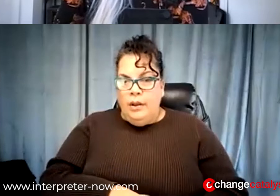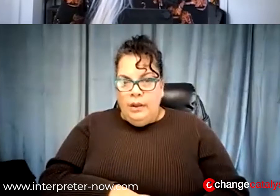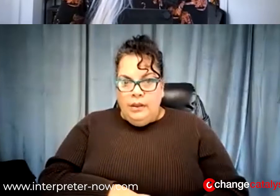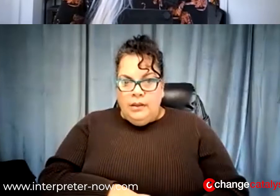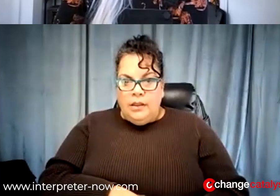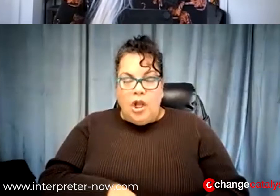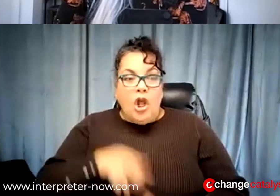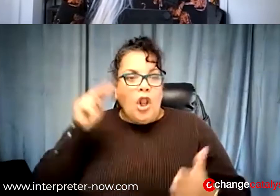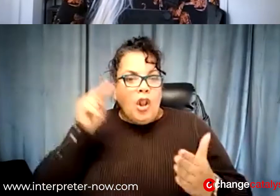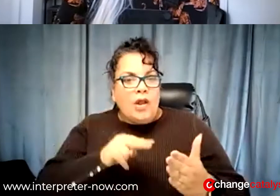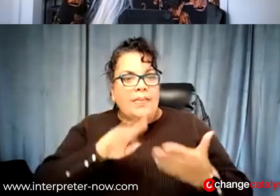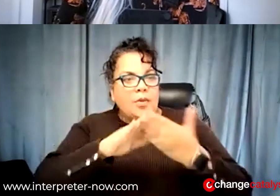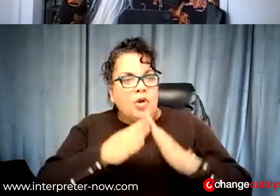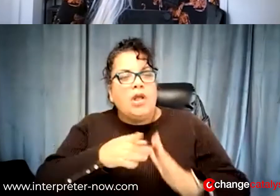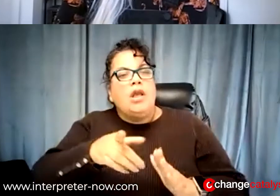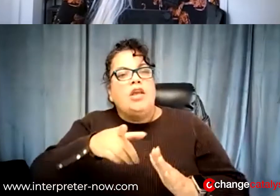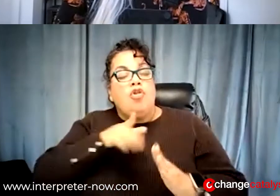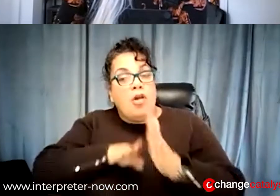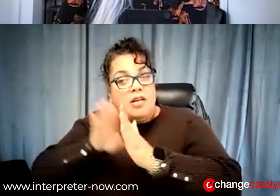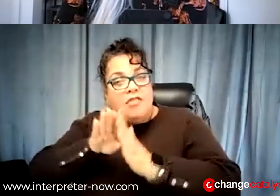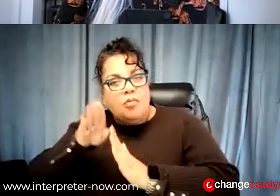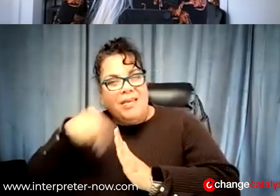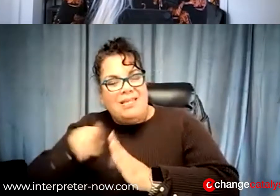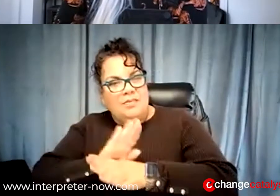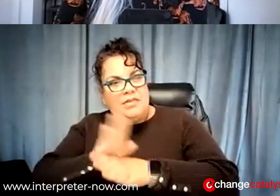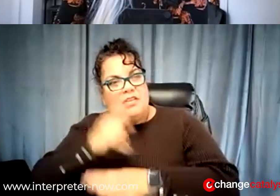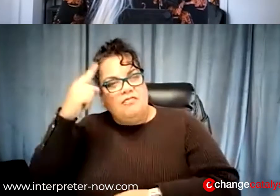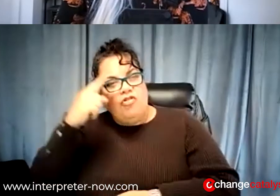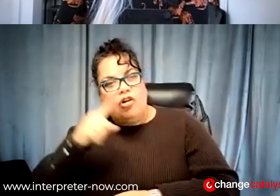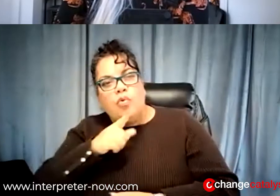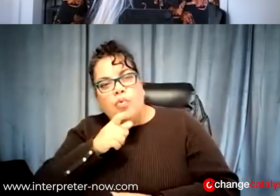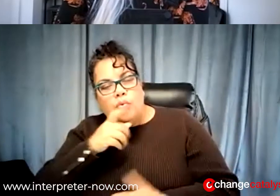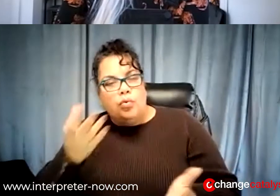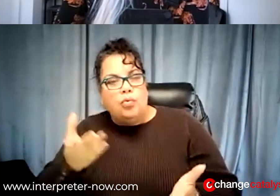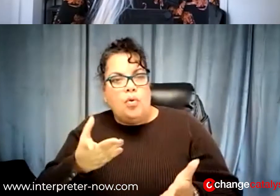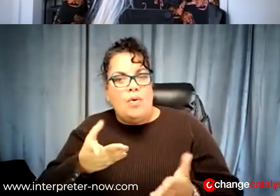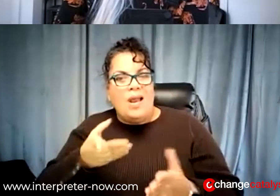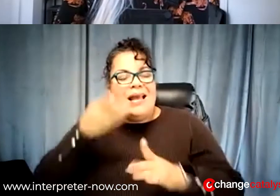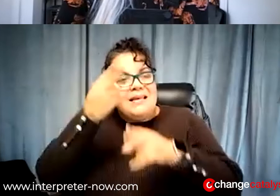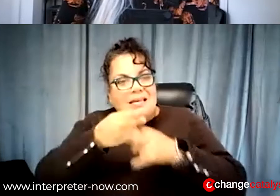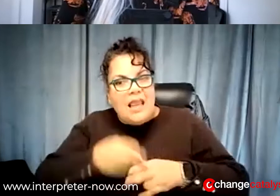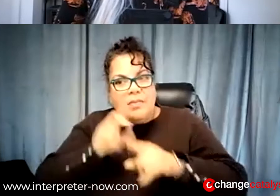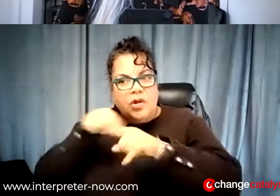at the community, who you're building for. Really name the identities that you want to be serving, and hopefully, they're a lot bigger